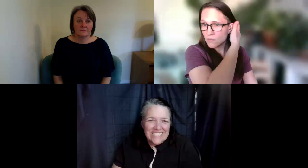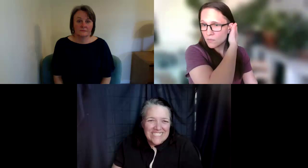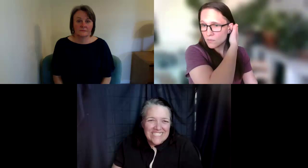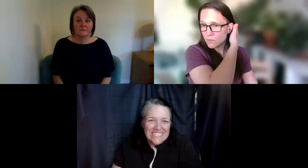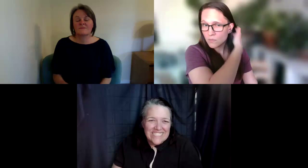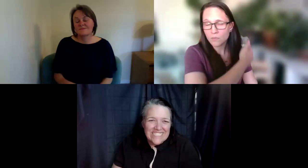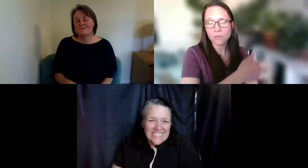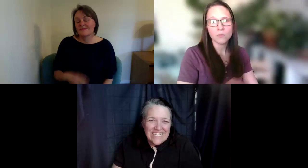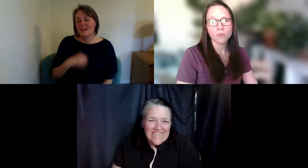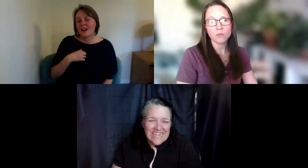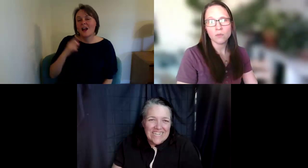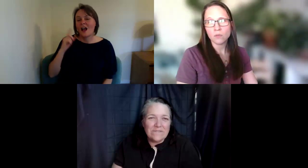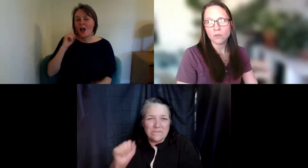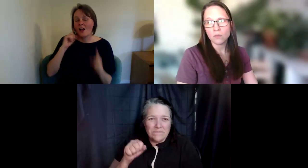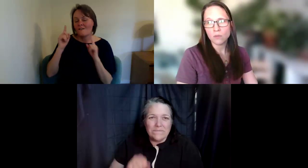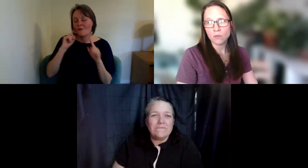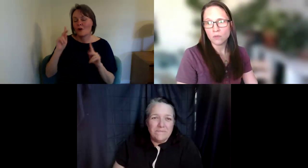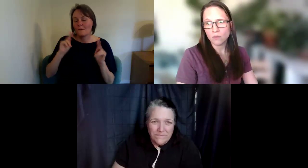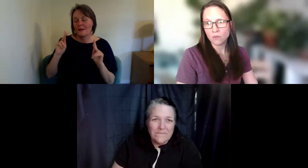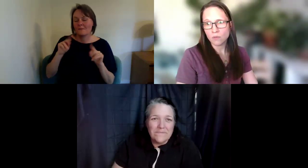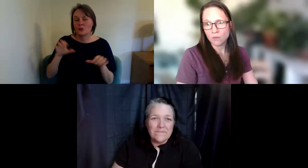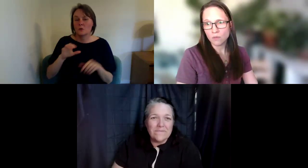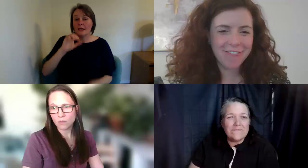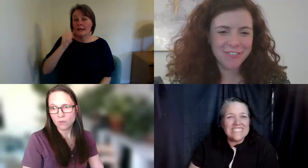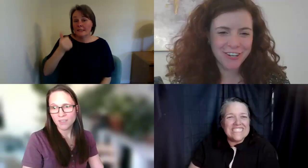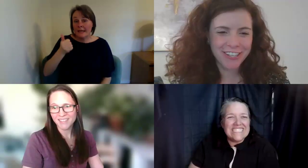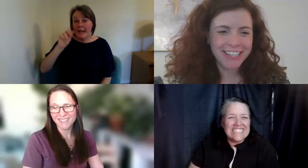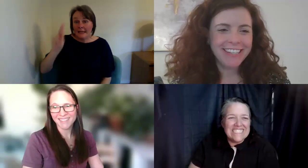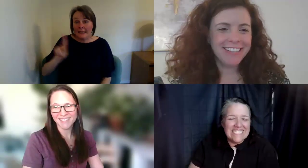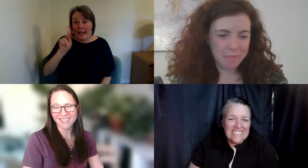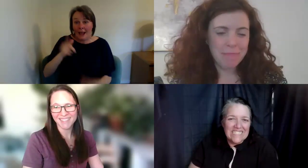Yeah I've heard of people like doing 10Ks after